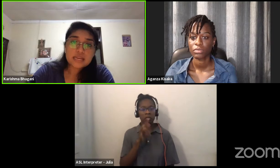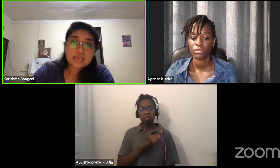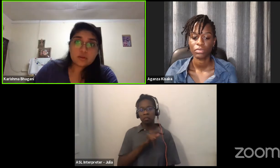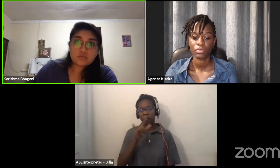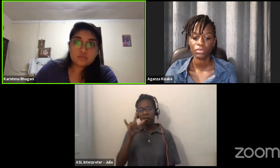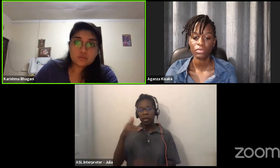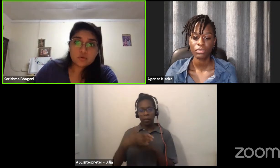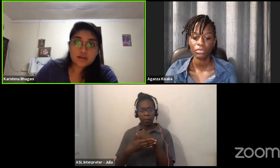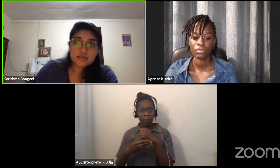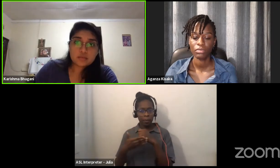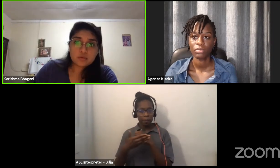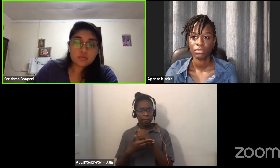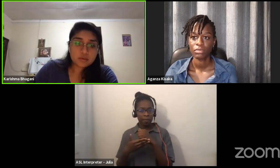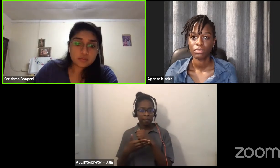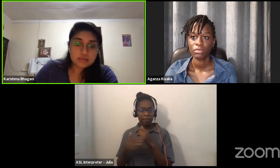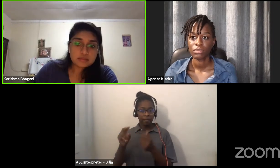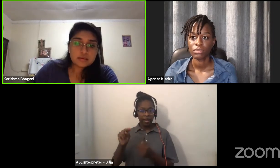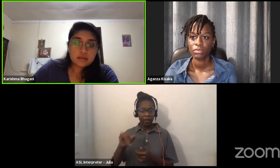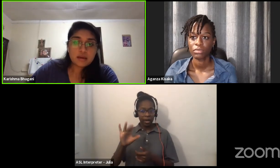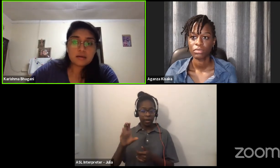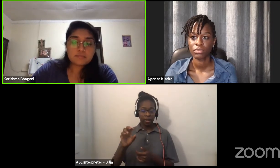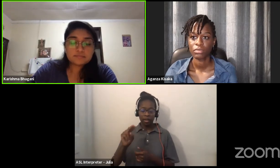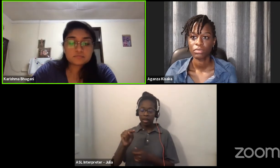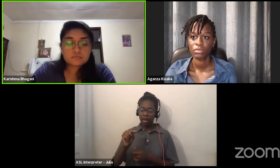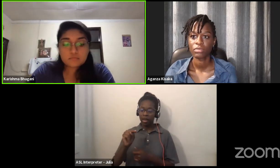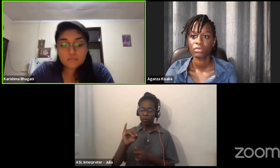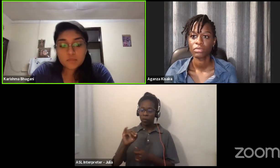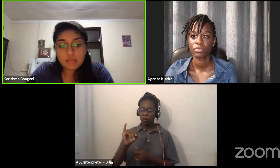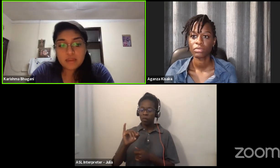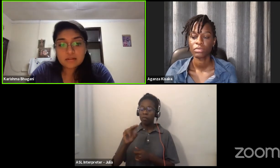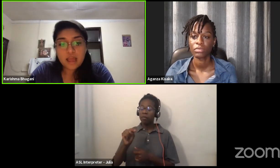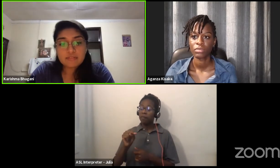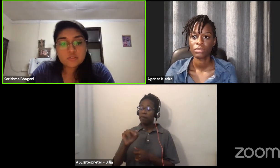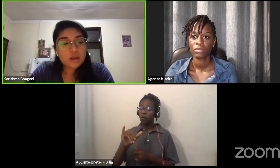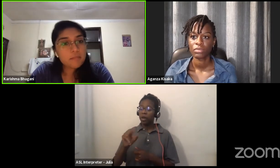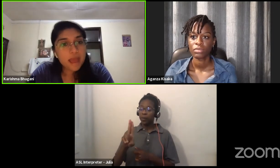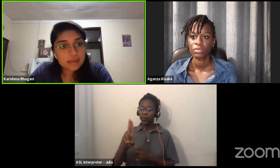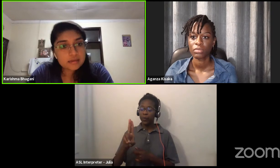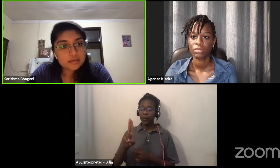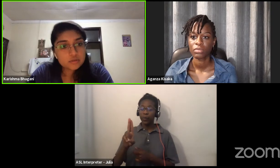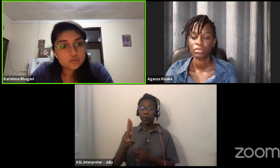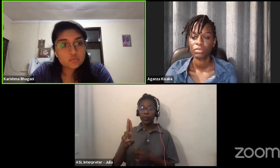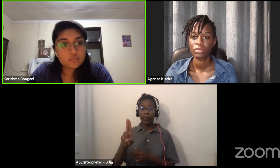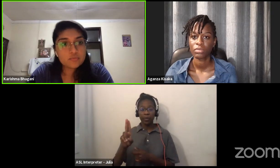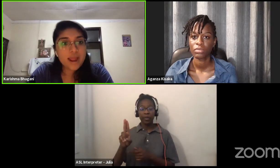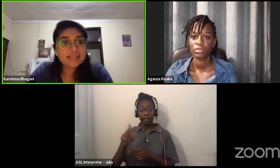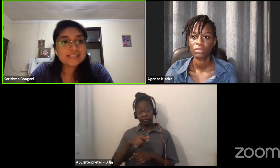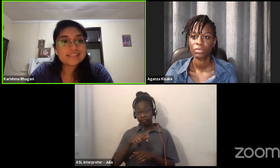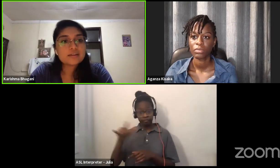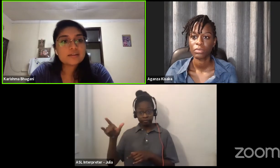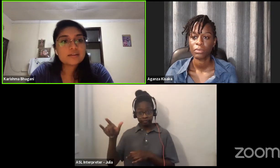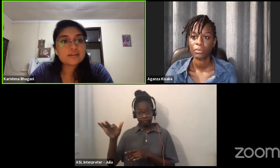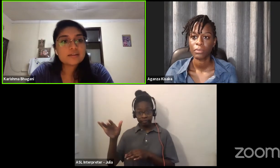So at NYU, you were at NYU Abu Dhabi and then having to come back to practice in a region